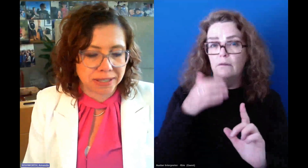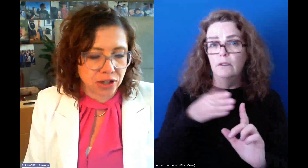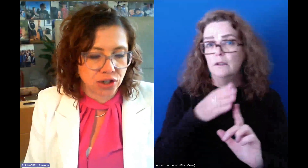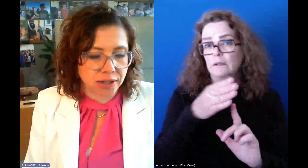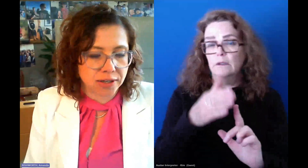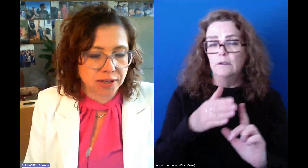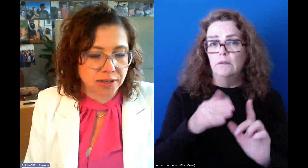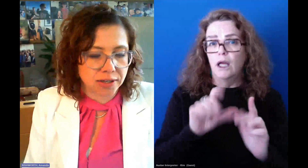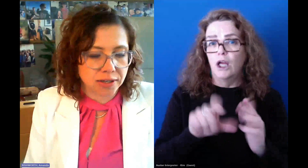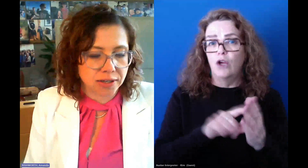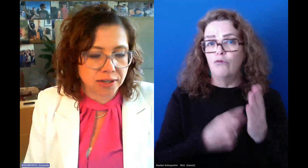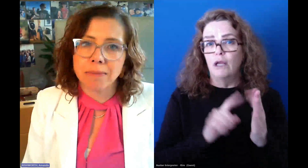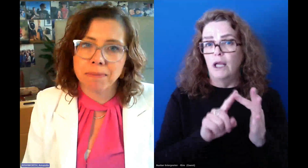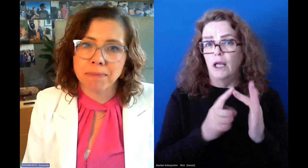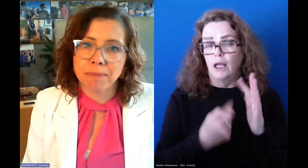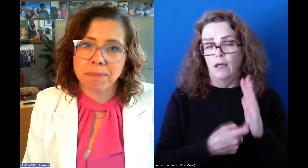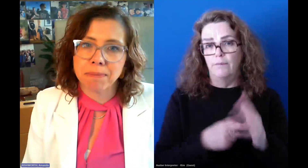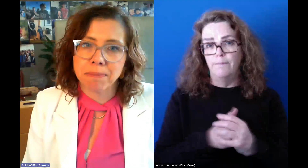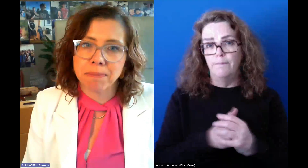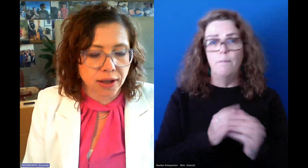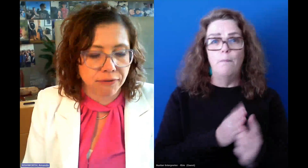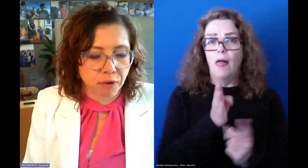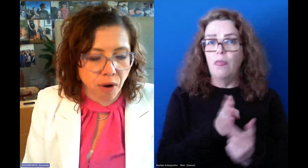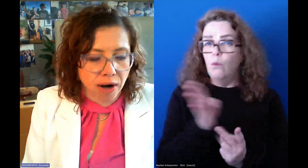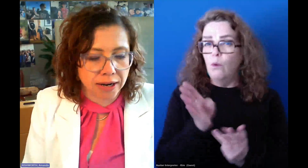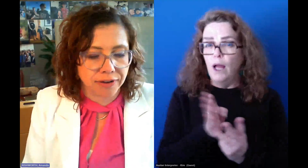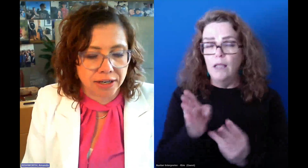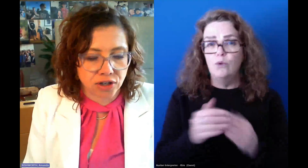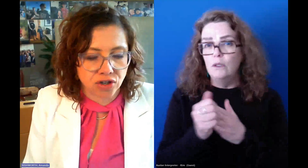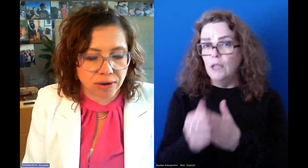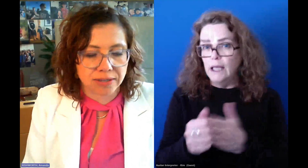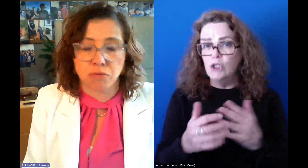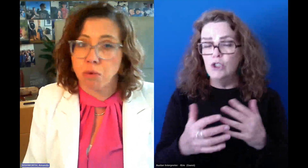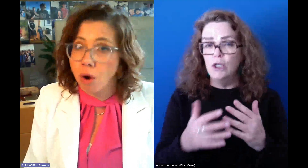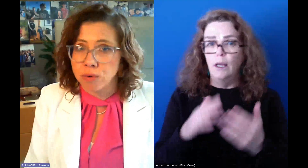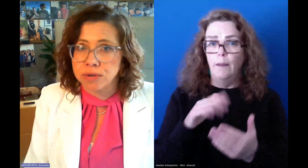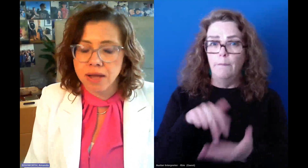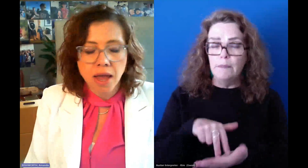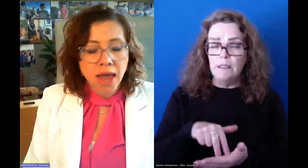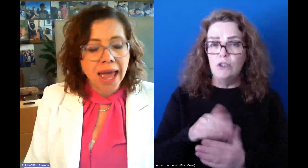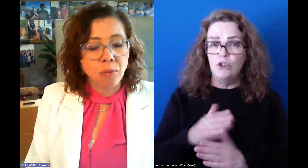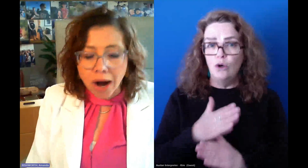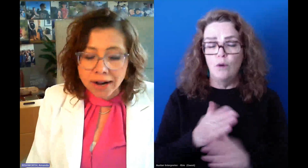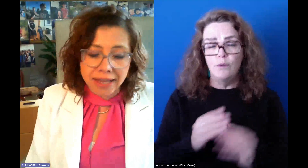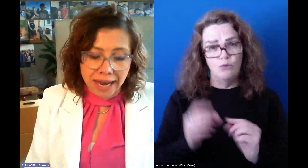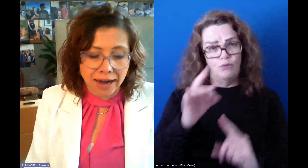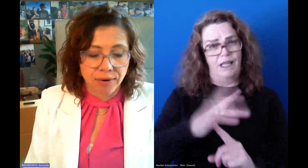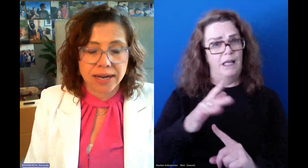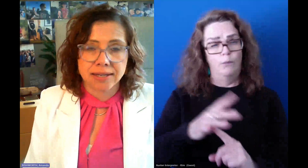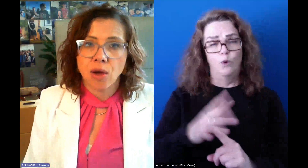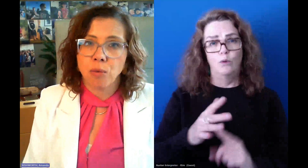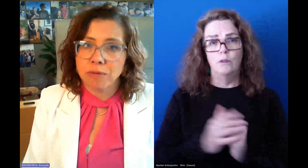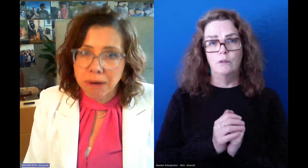positions are so important across a variety of industries and roles. One of the areas we've